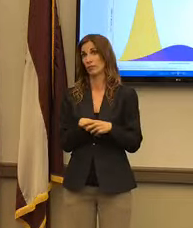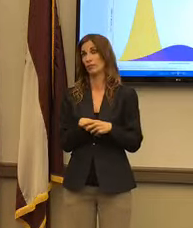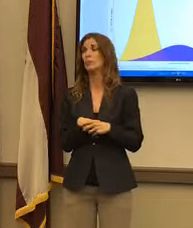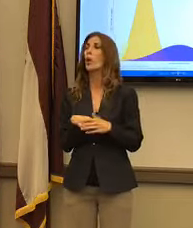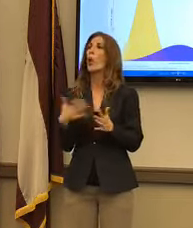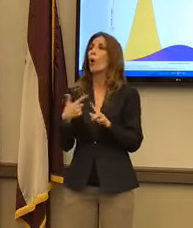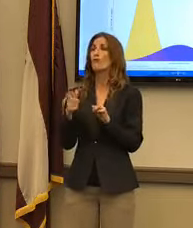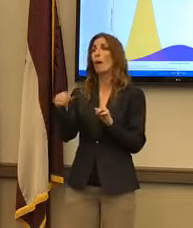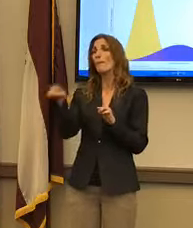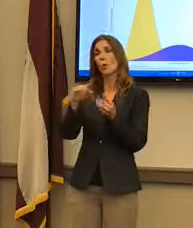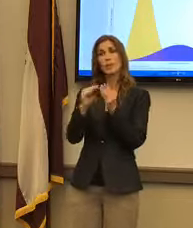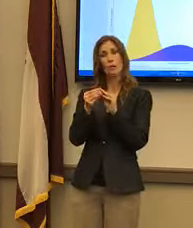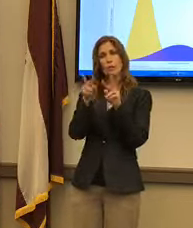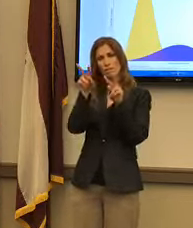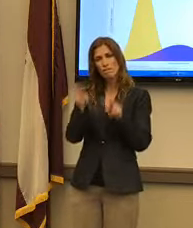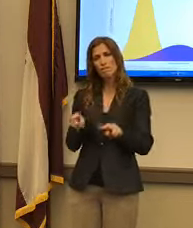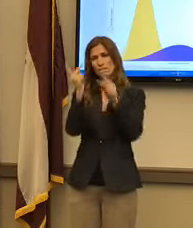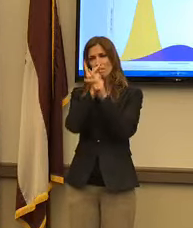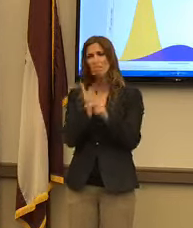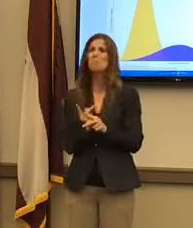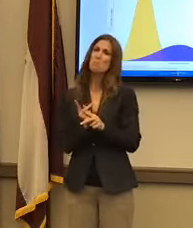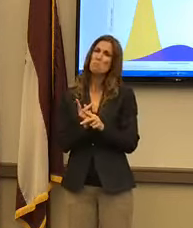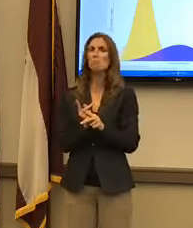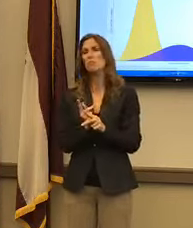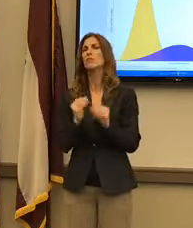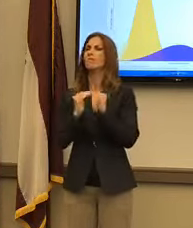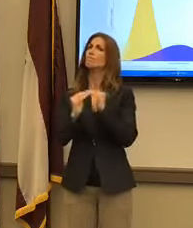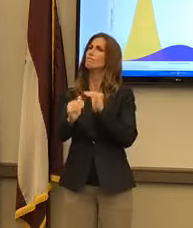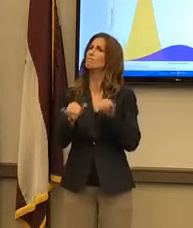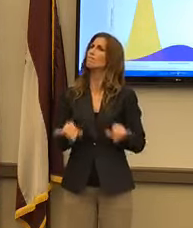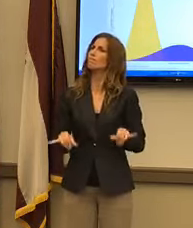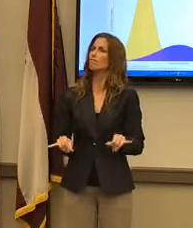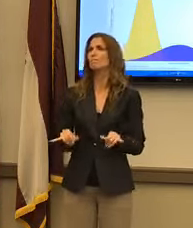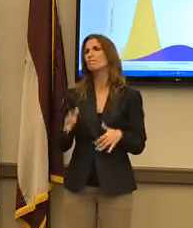from those metrics we're making decent progress I'm very encouraged to see that